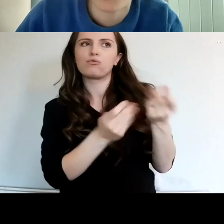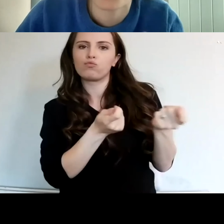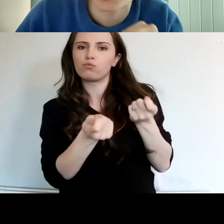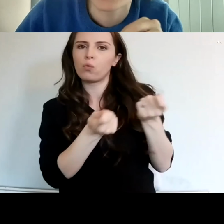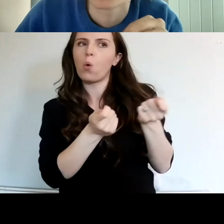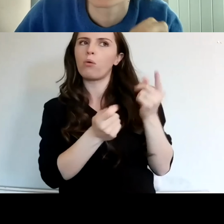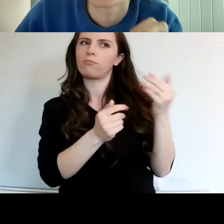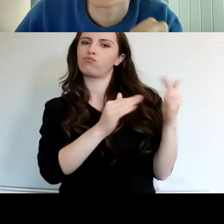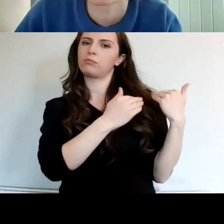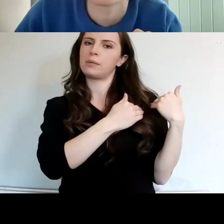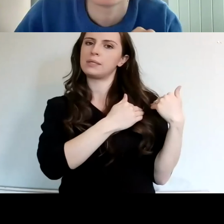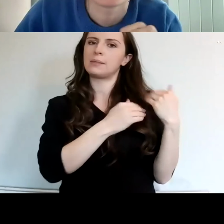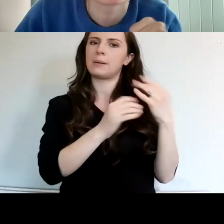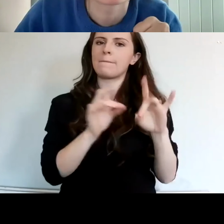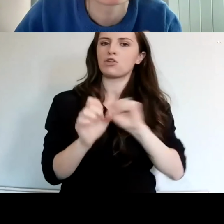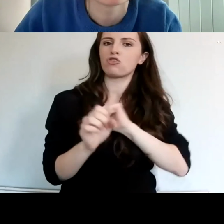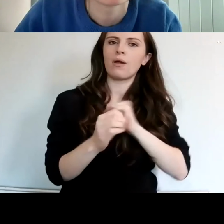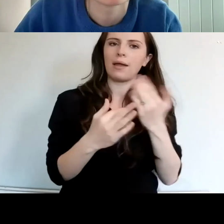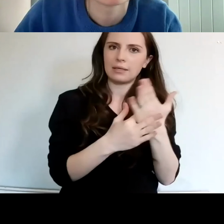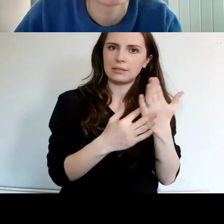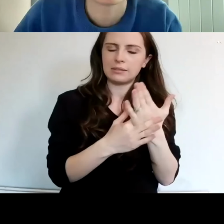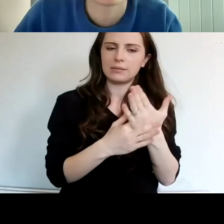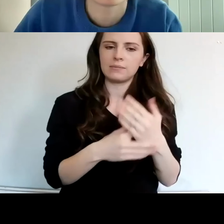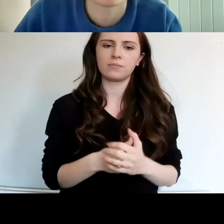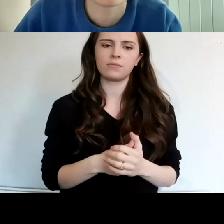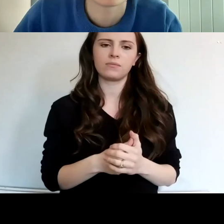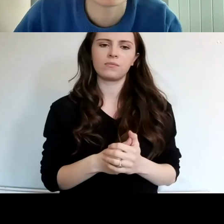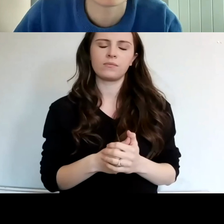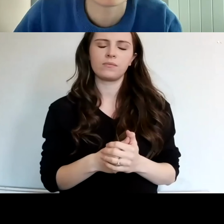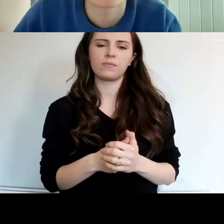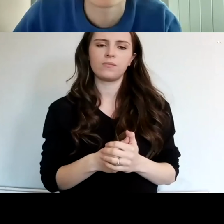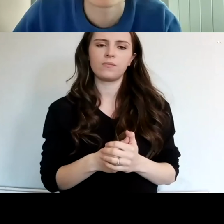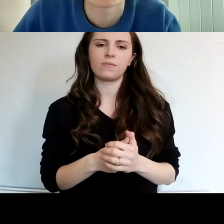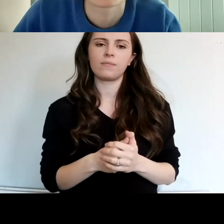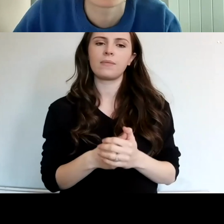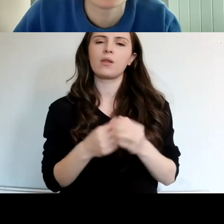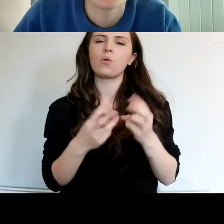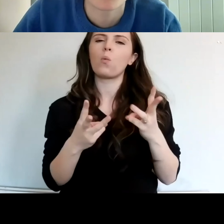In that regard, I also want to mention the Section 42